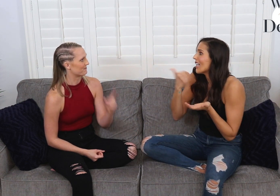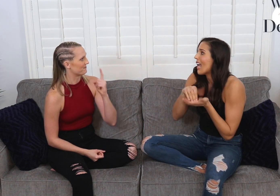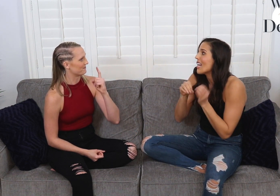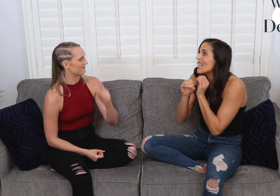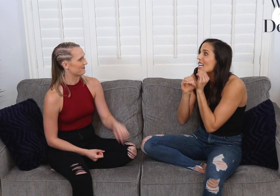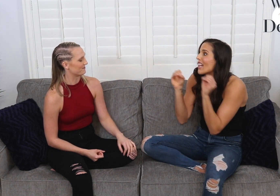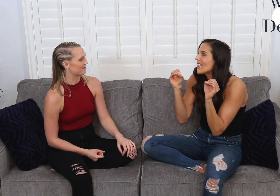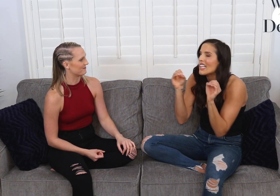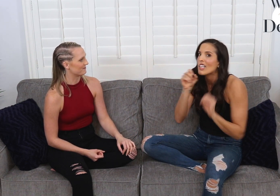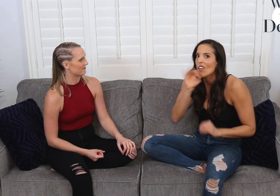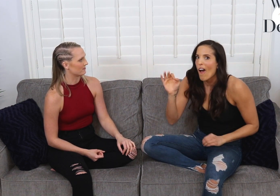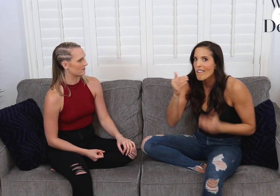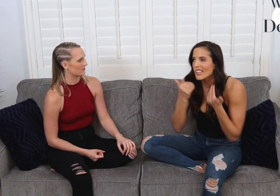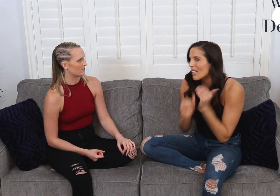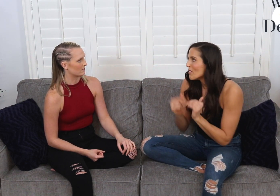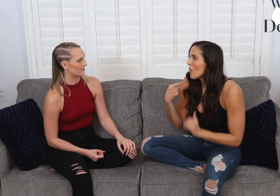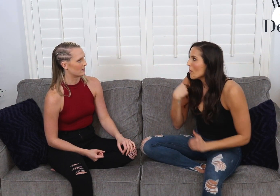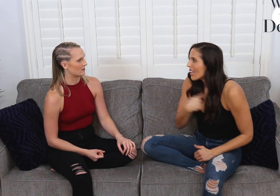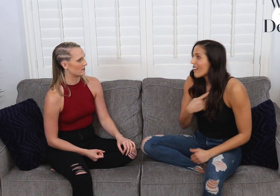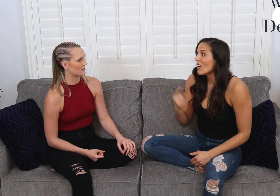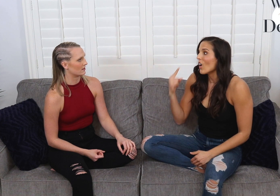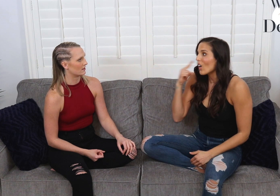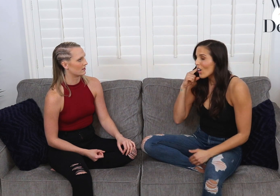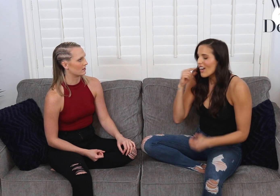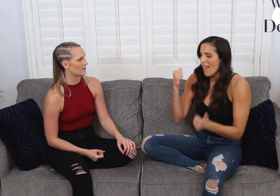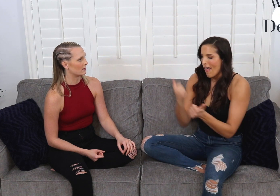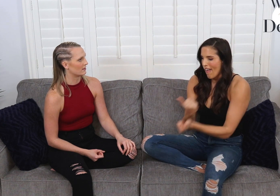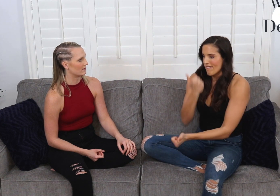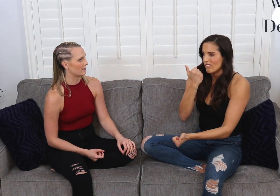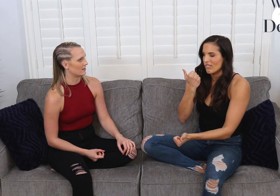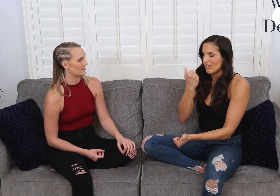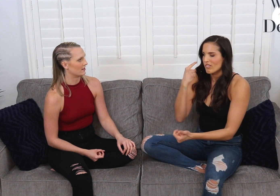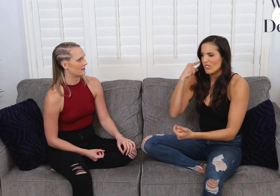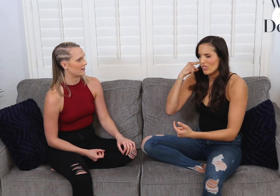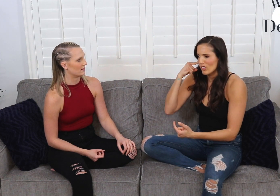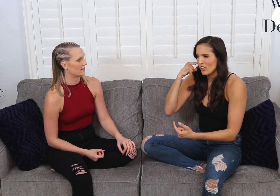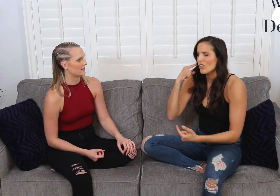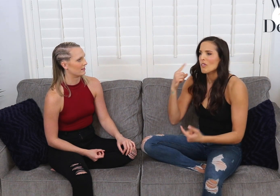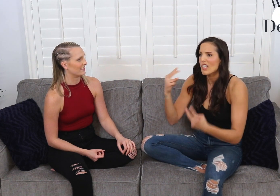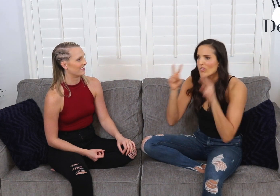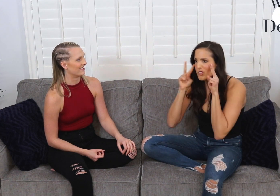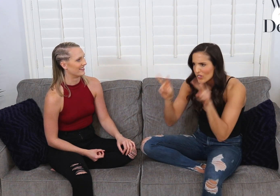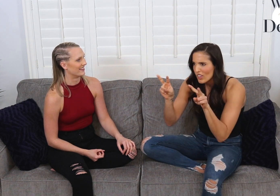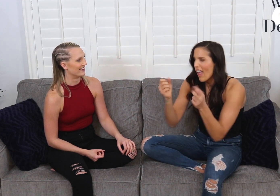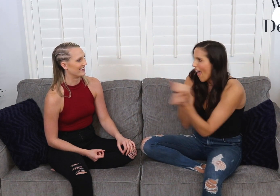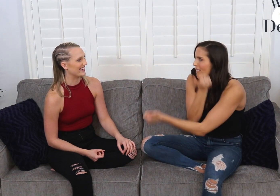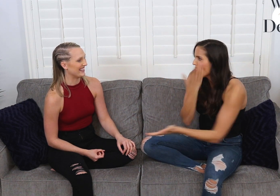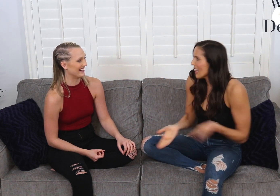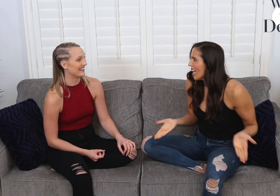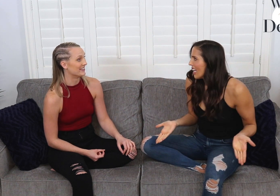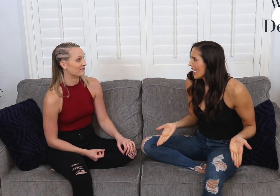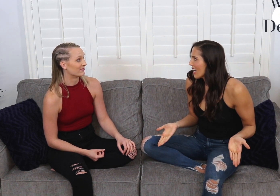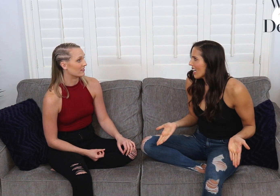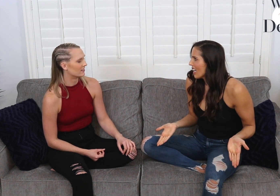and NOTHING is off-limits. We've heard everything... well heard? No...we've seen everything.